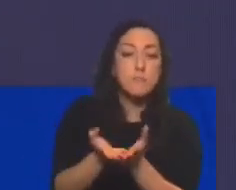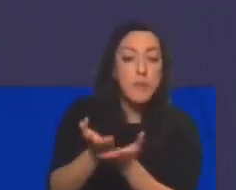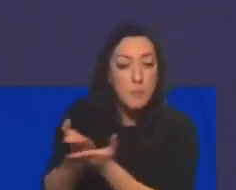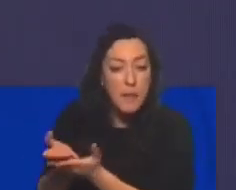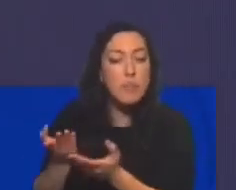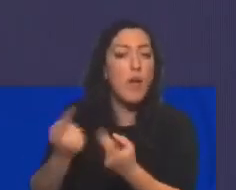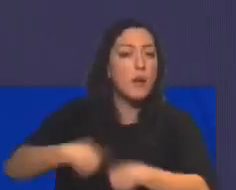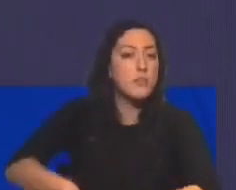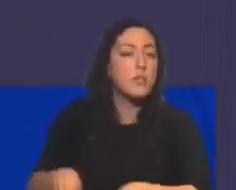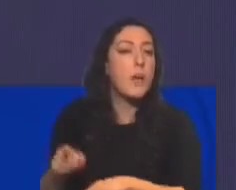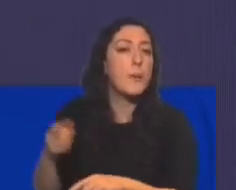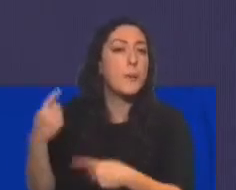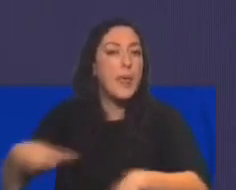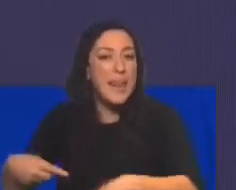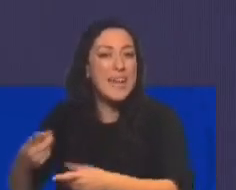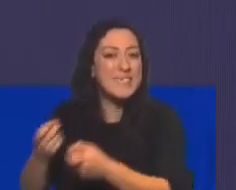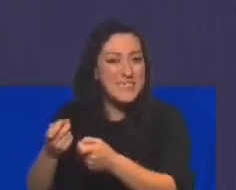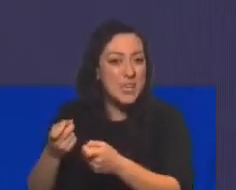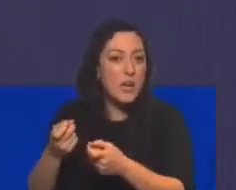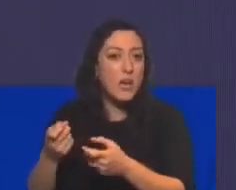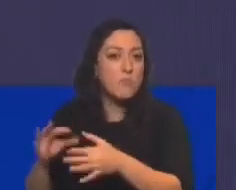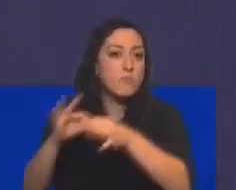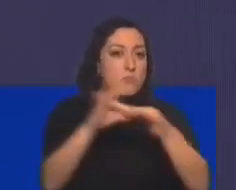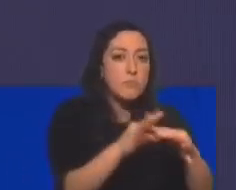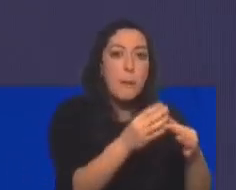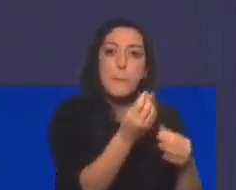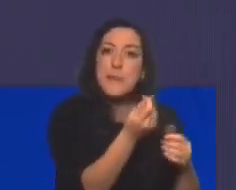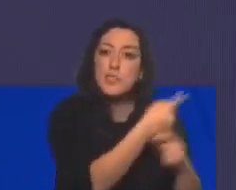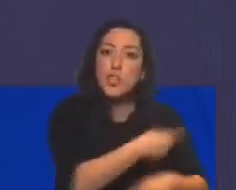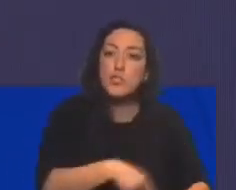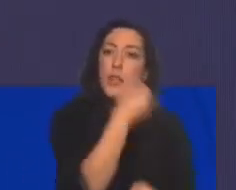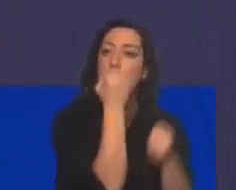for a good, what does it depend on? All the prices of the economy. That